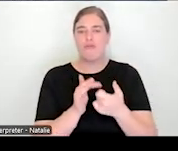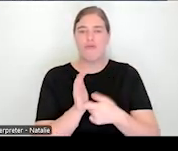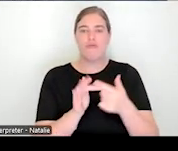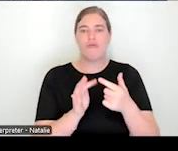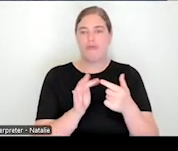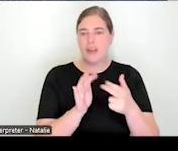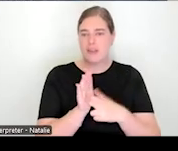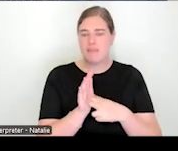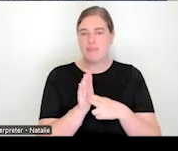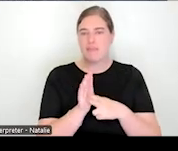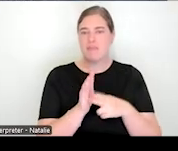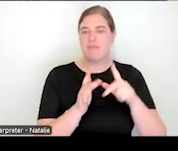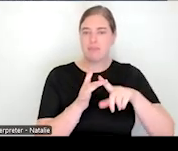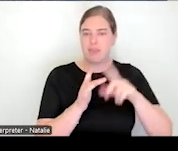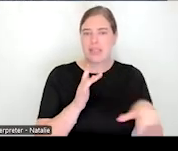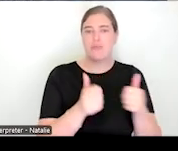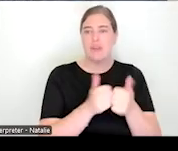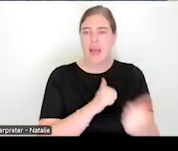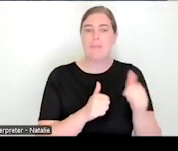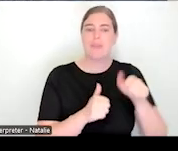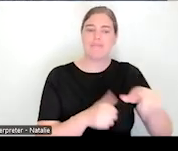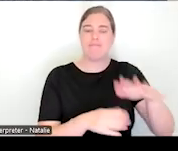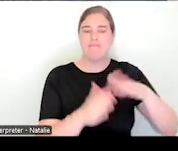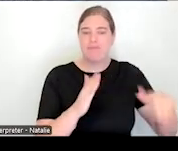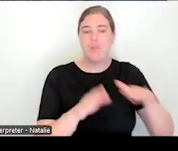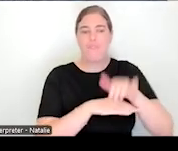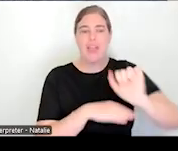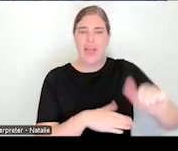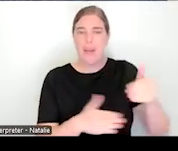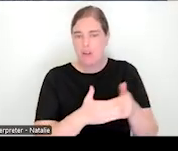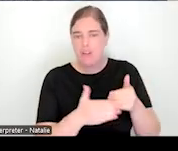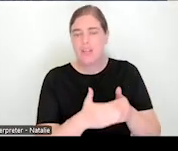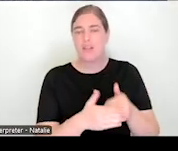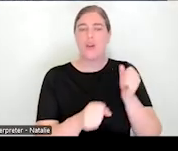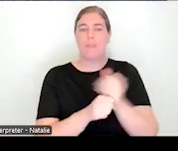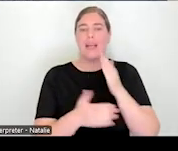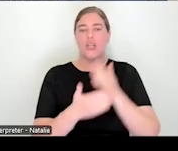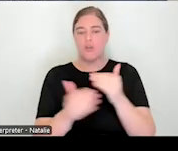their barriers and opportunities to achieve more equitable outcomes for artists and arts workers